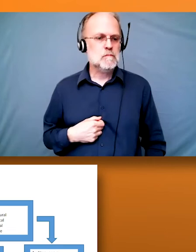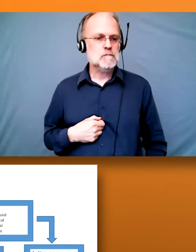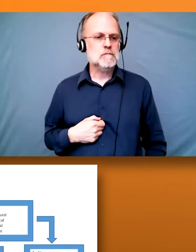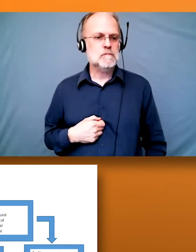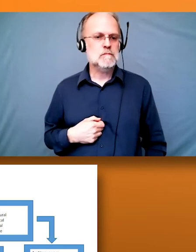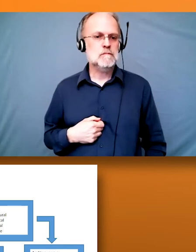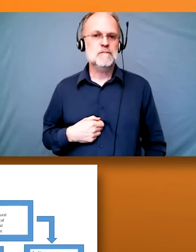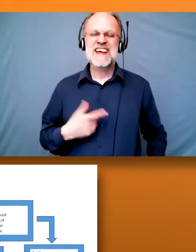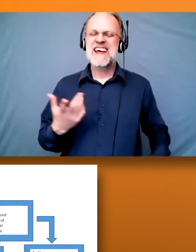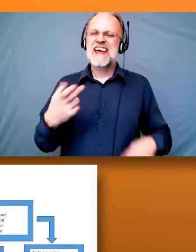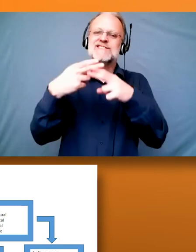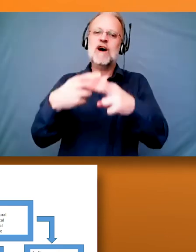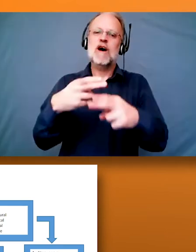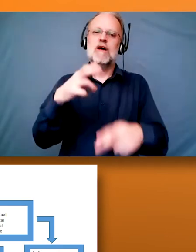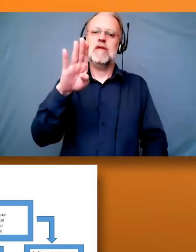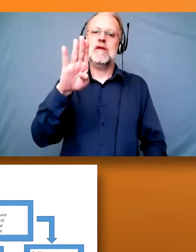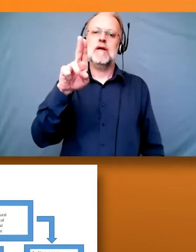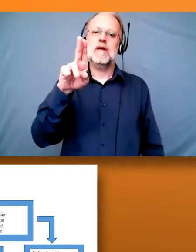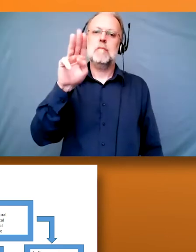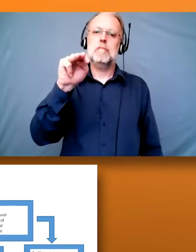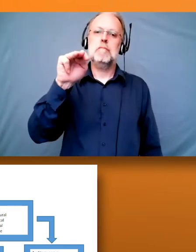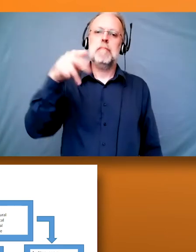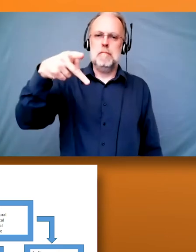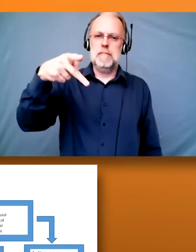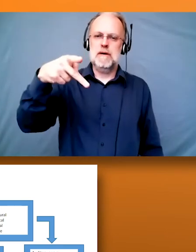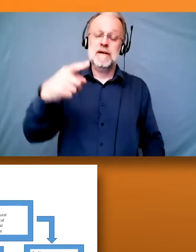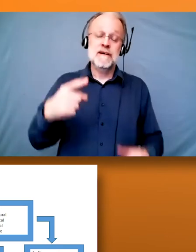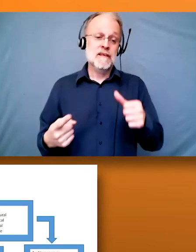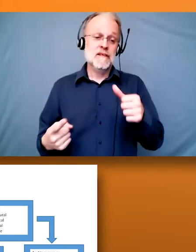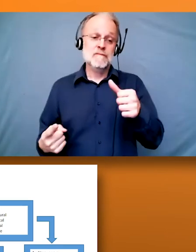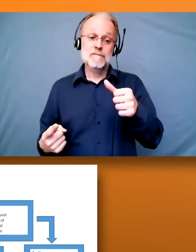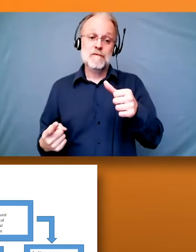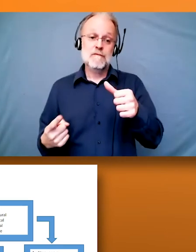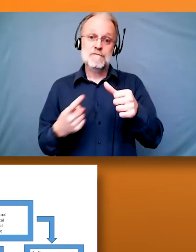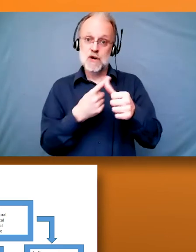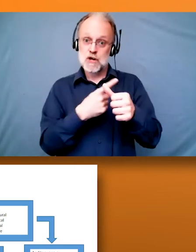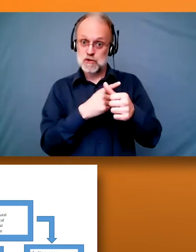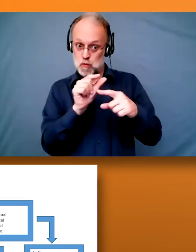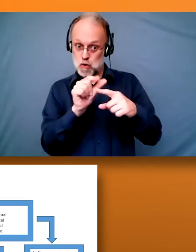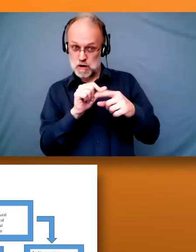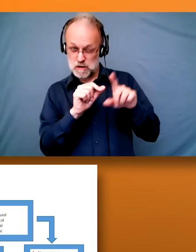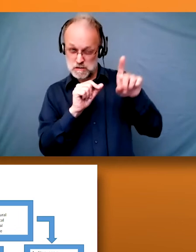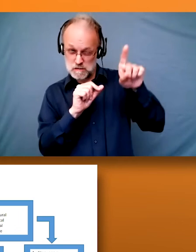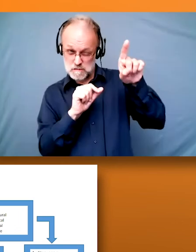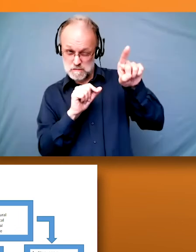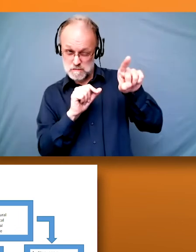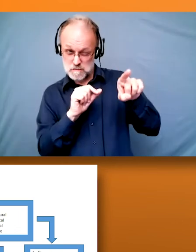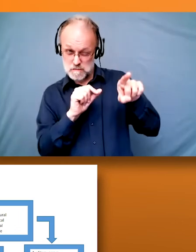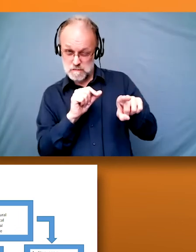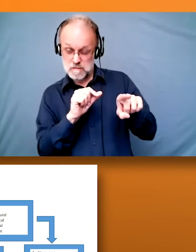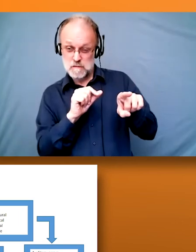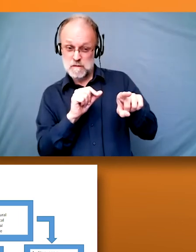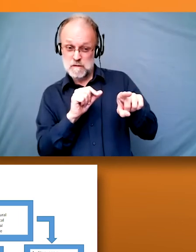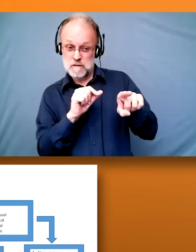This activity is called bump or bump it. Essentially, you look at the first set of words